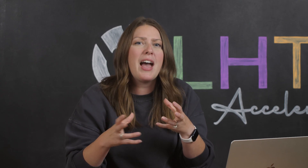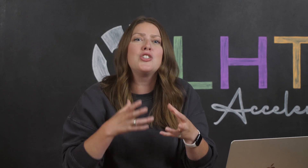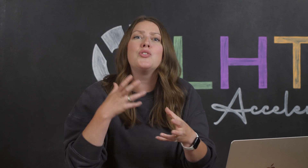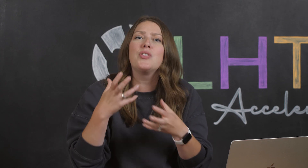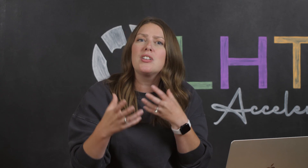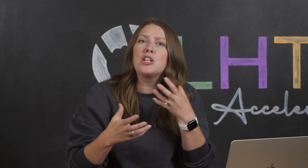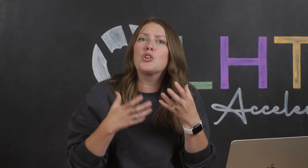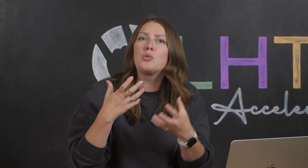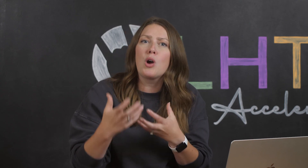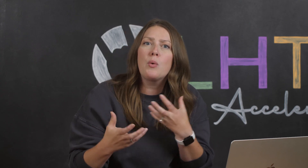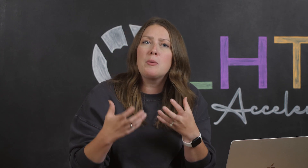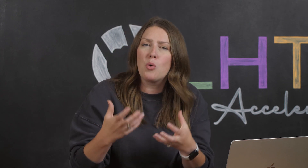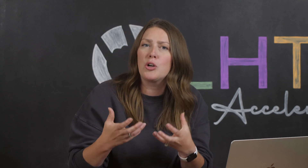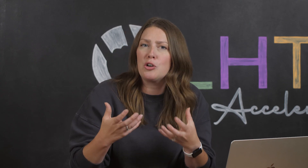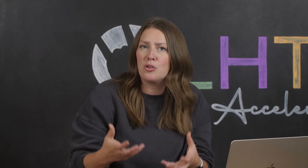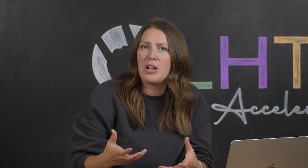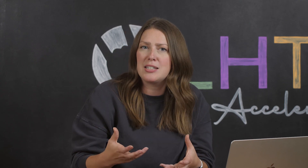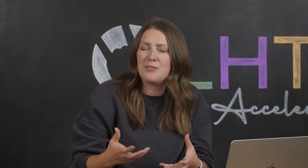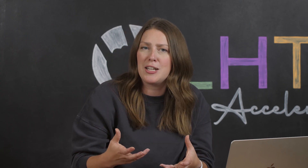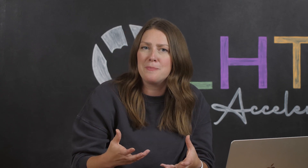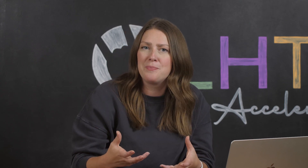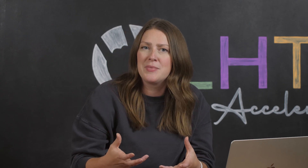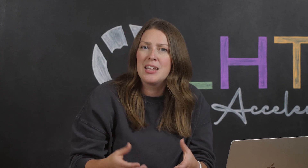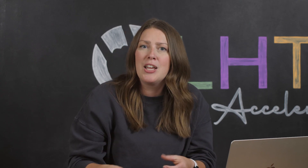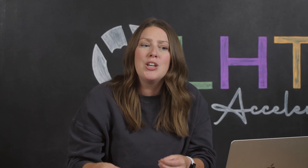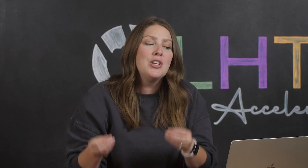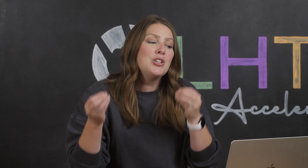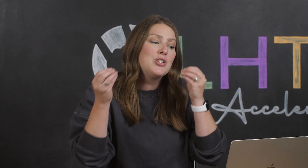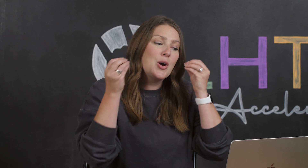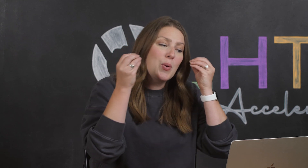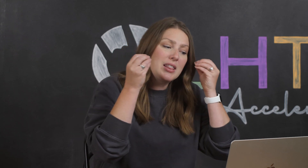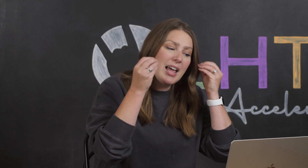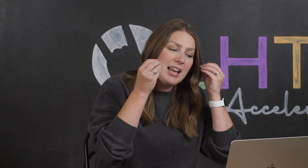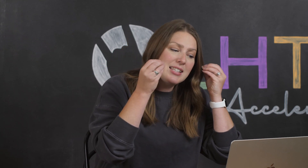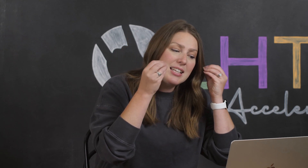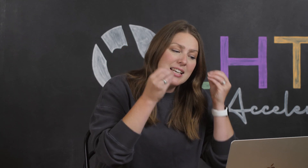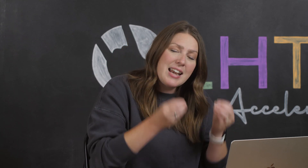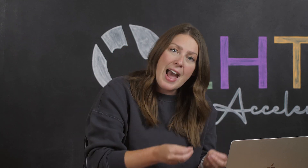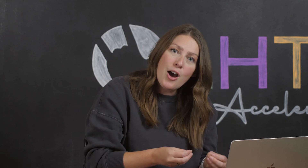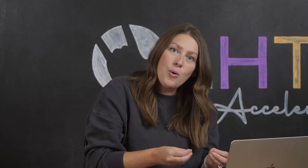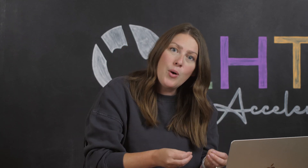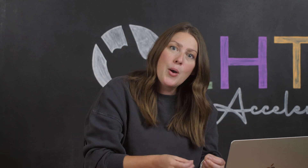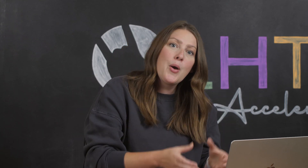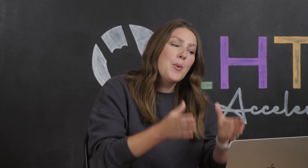As you feel like you're growing more in your creativity. So let me now